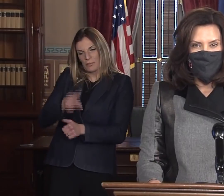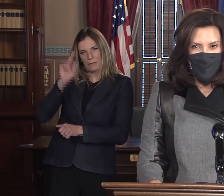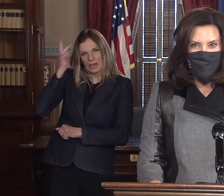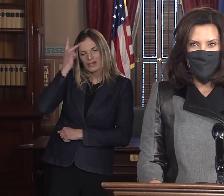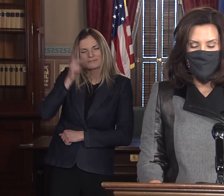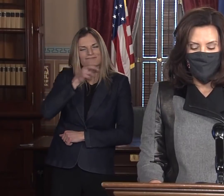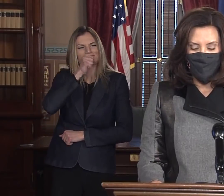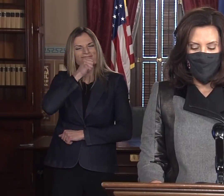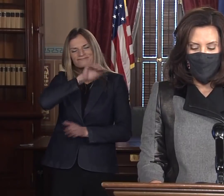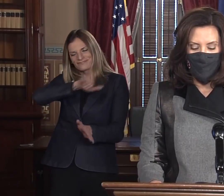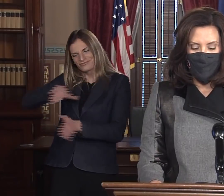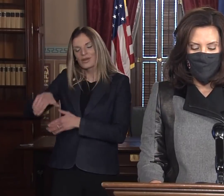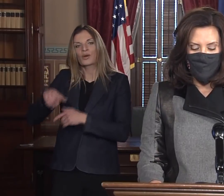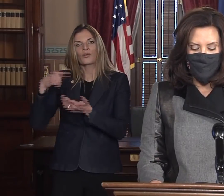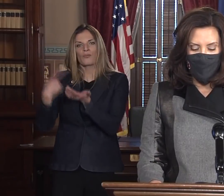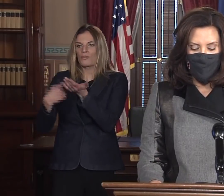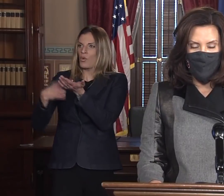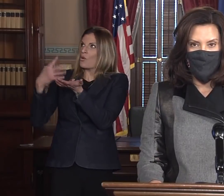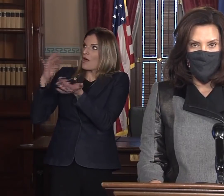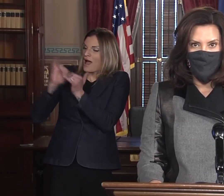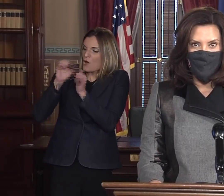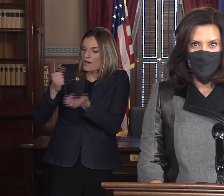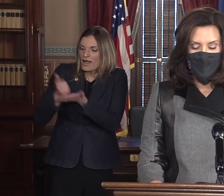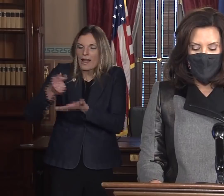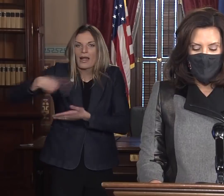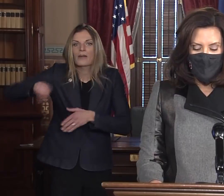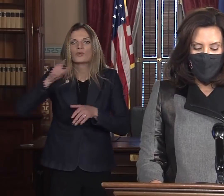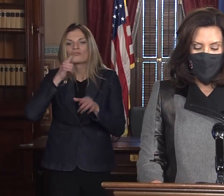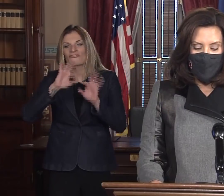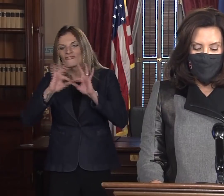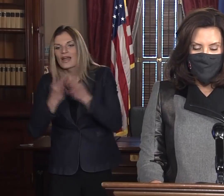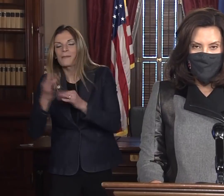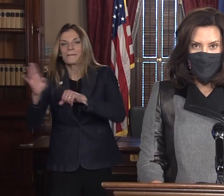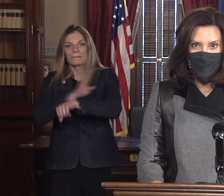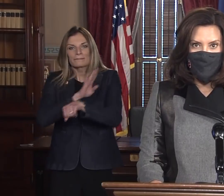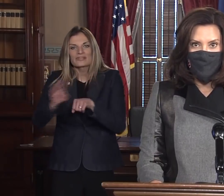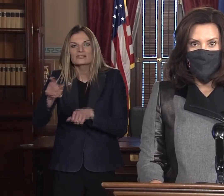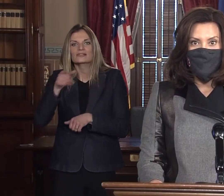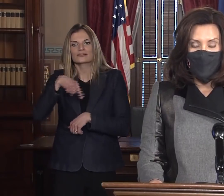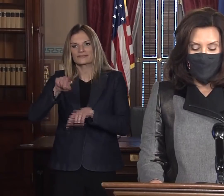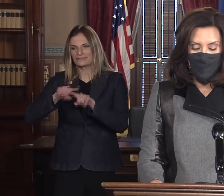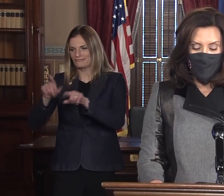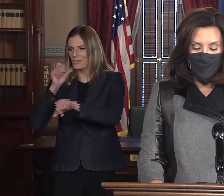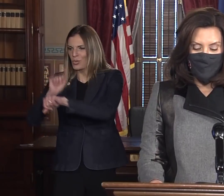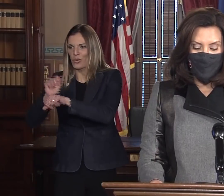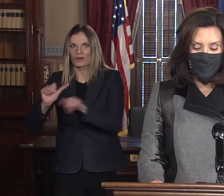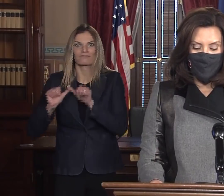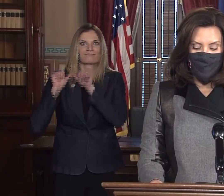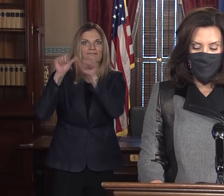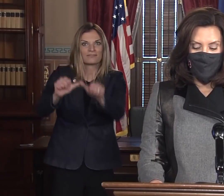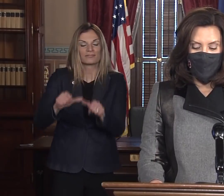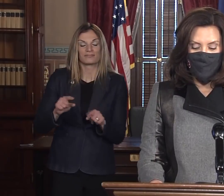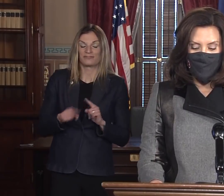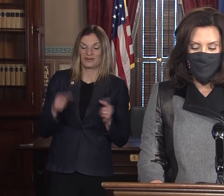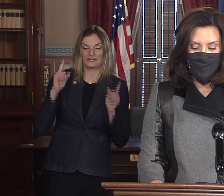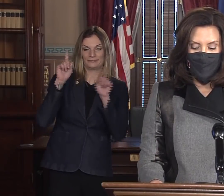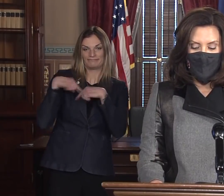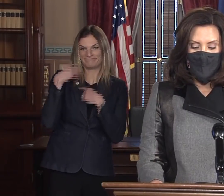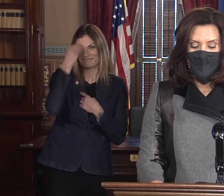I HAVE CALLED ON THE FEDERAL GOVERNMENT TO GET A BIPARTISAN RECOVERY PACKAGE THAT GIVES SUPPORTS TO OUR STATES, FRONT LINE WORKERS AND SMALL